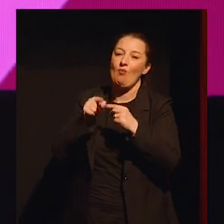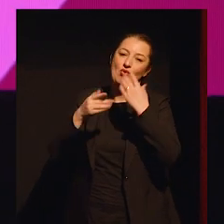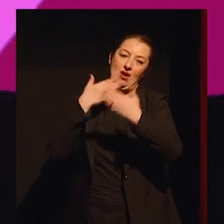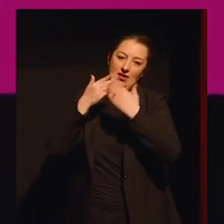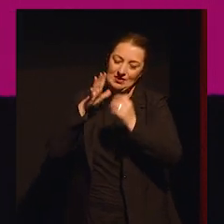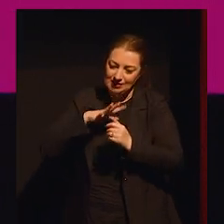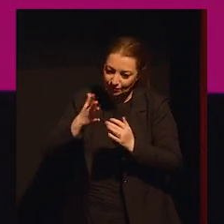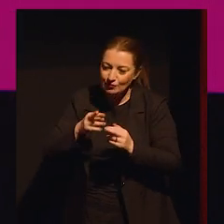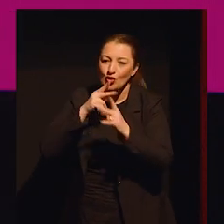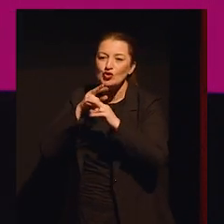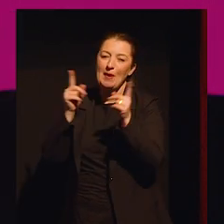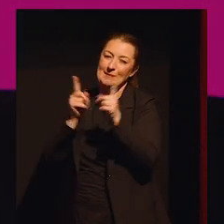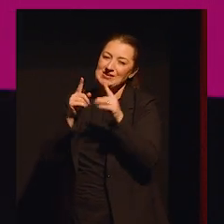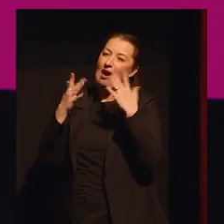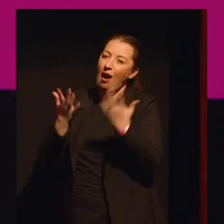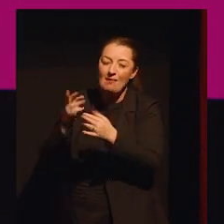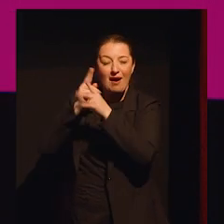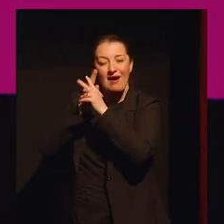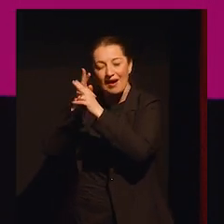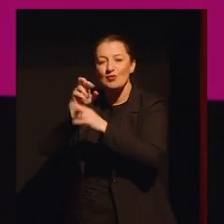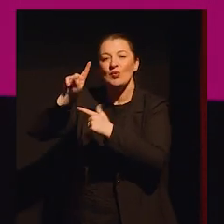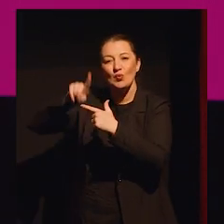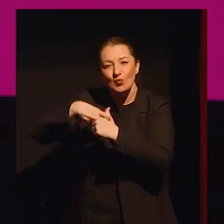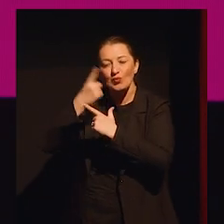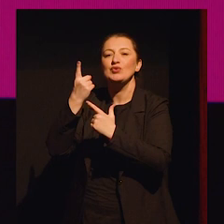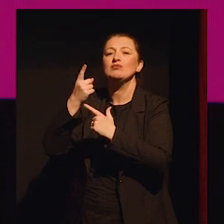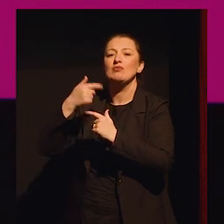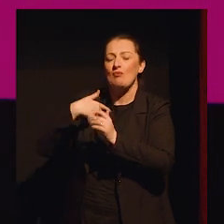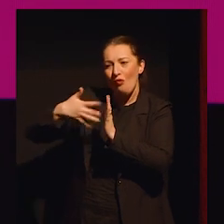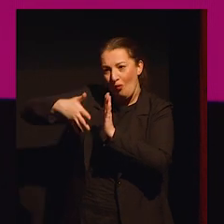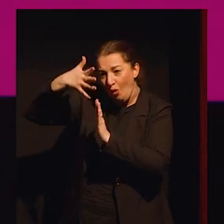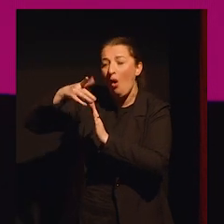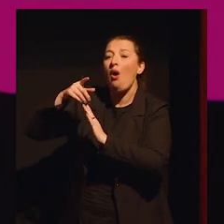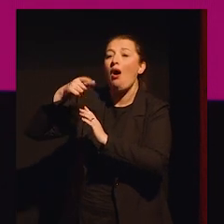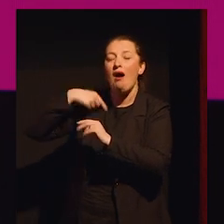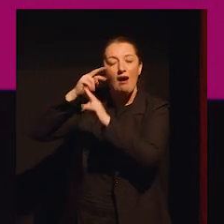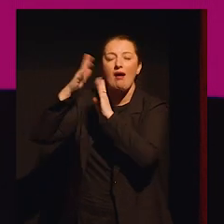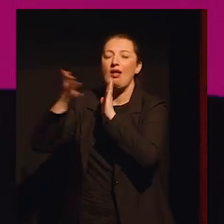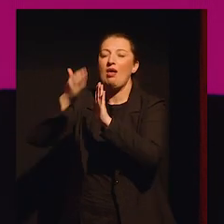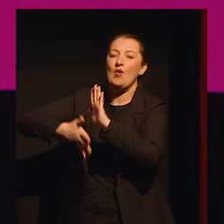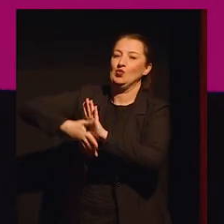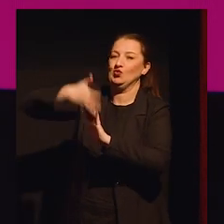Yes, my speech will be brief, but both our dreams and our projects are taller than that. I will also share that with you.